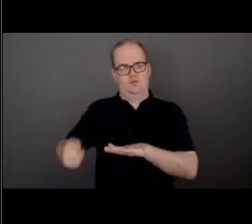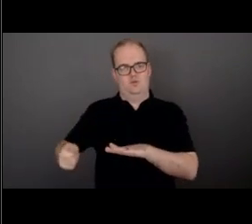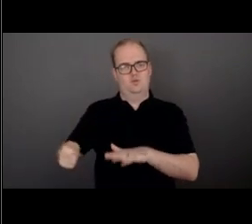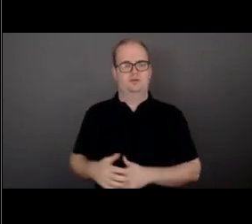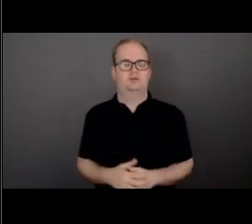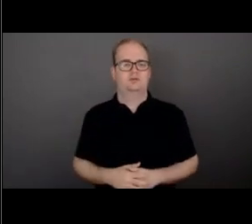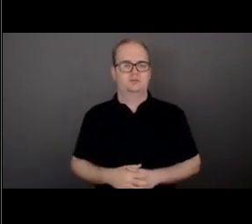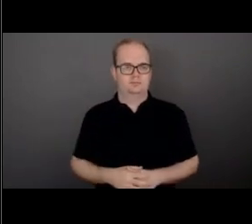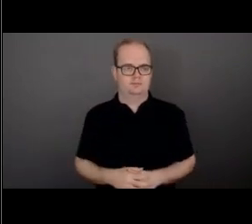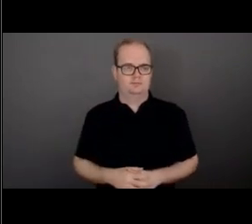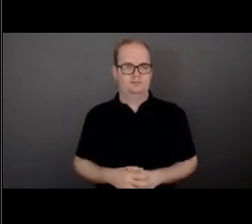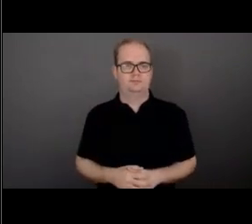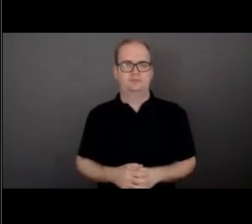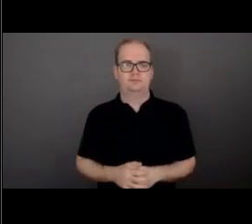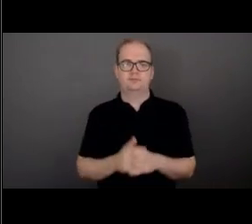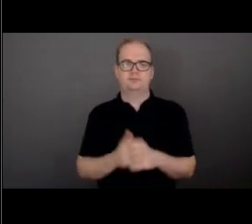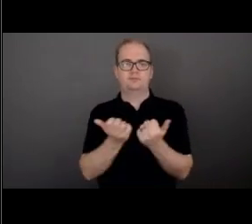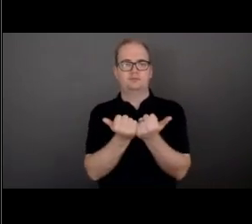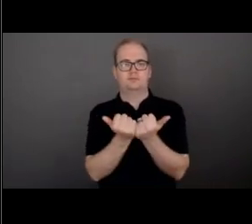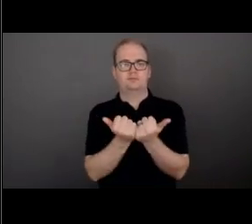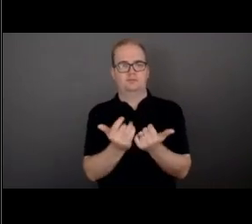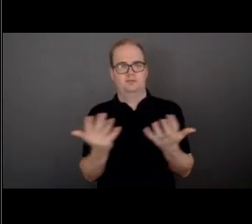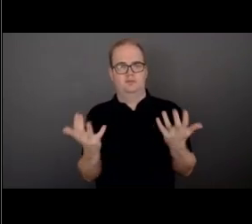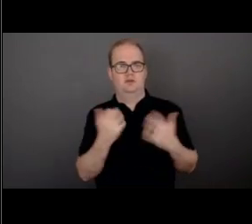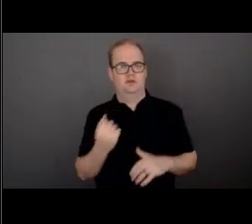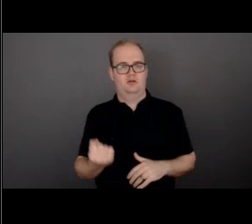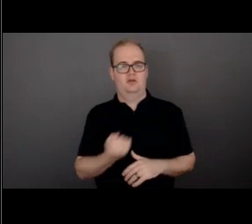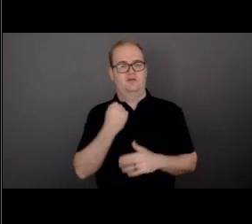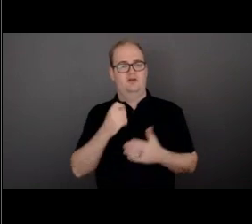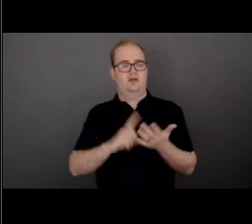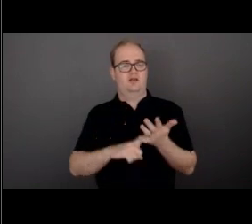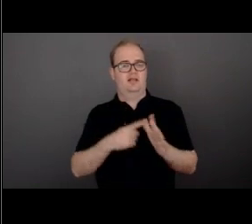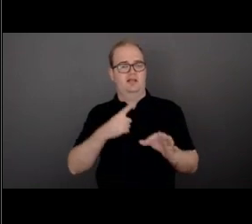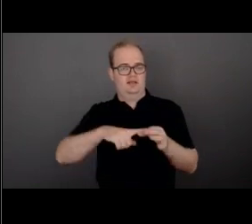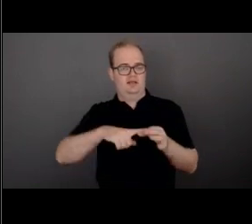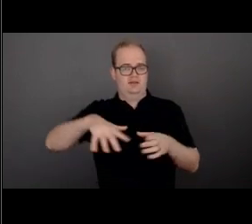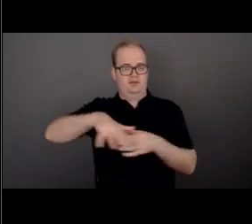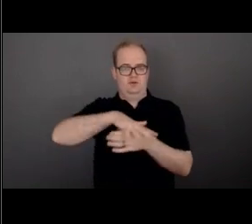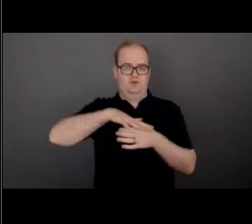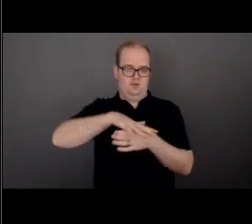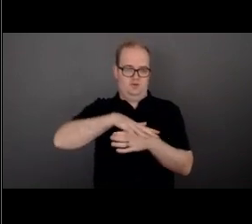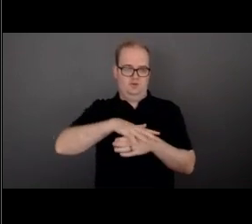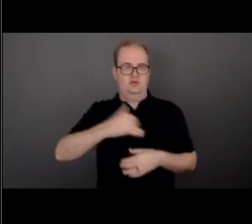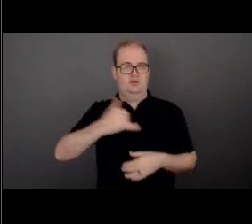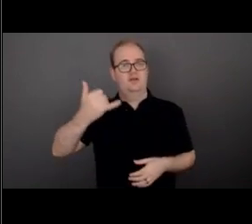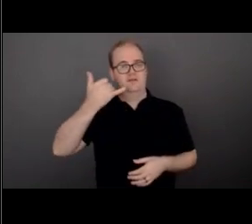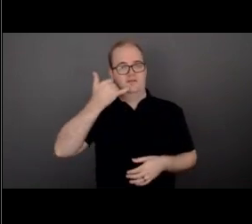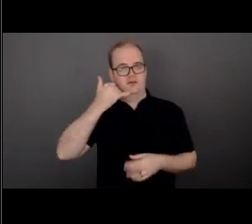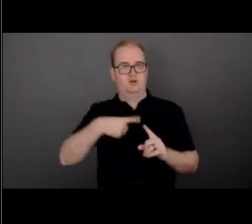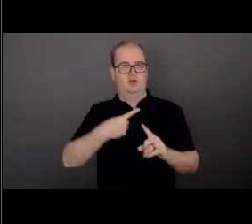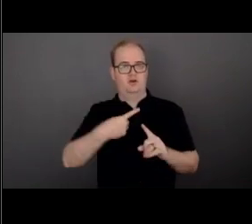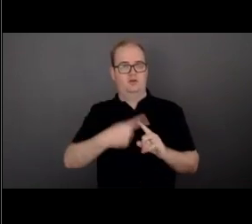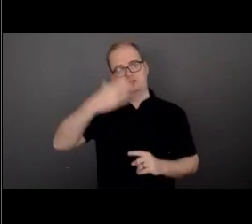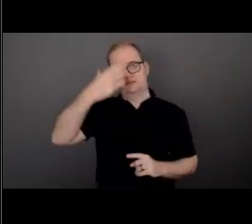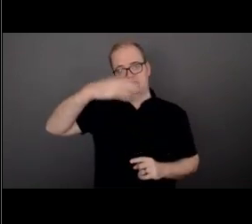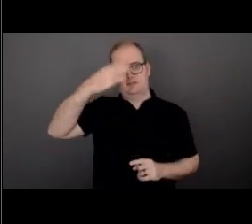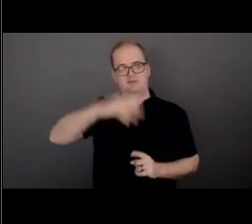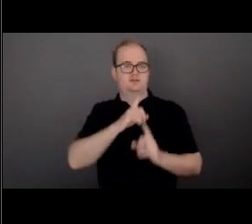Many of our local LAQ officers also run phone and/or in person advice clinics.